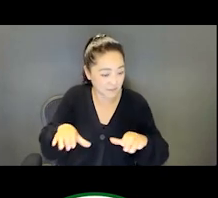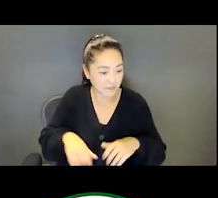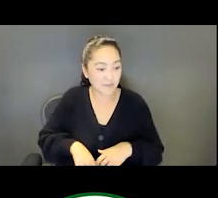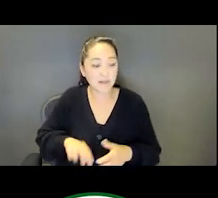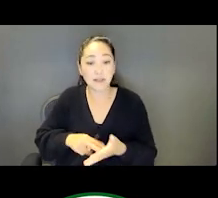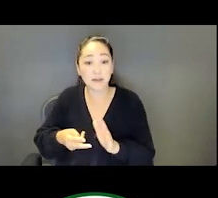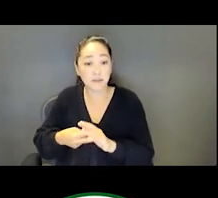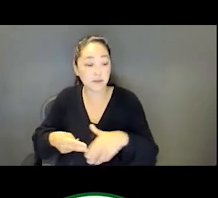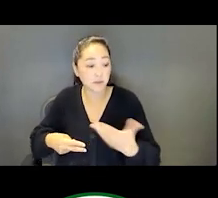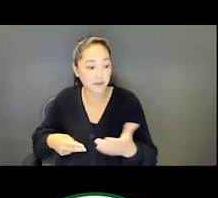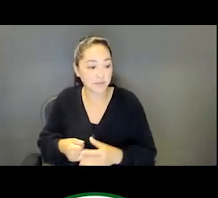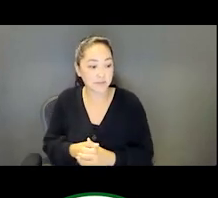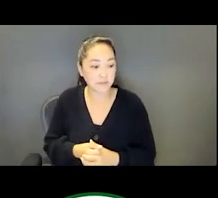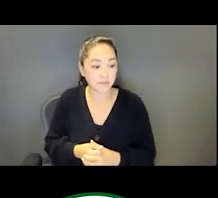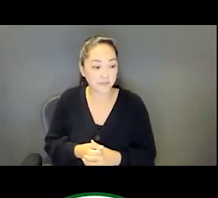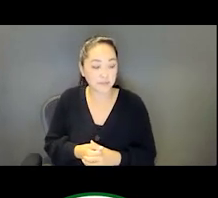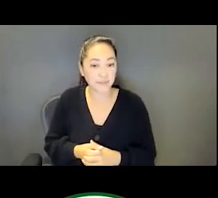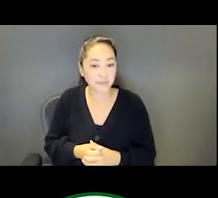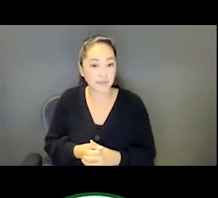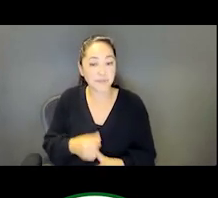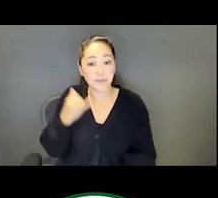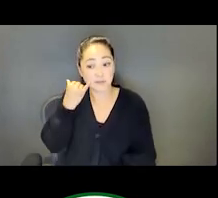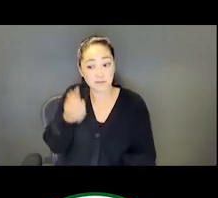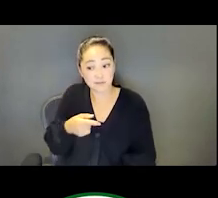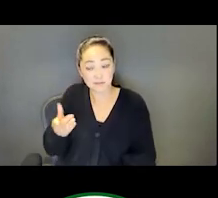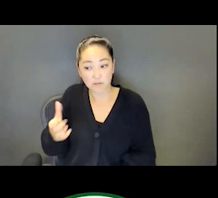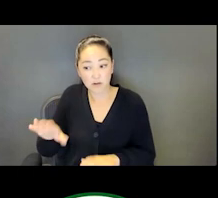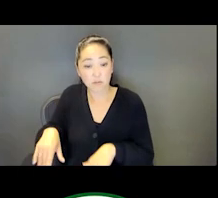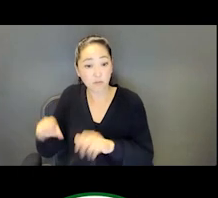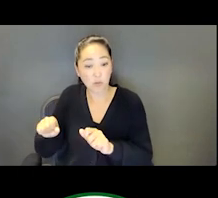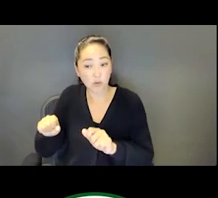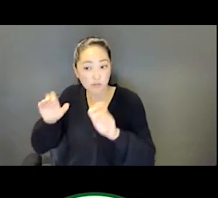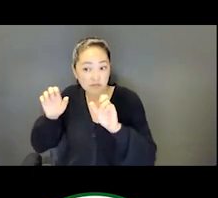there are adapted versions so that if it's not in the park area that is that accessible